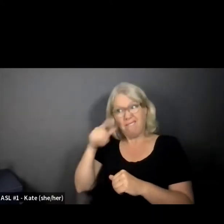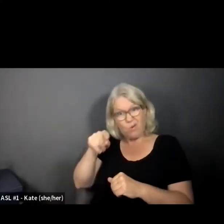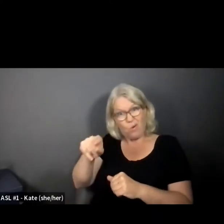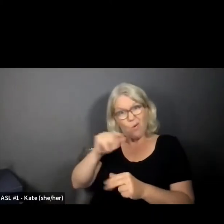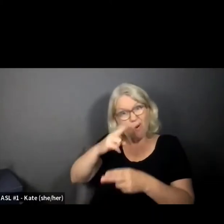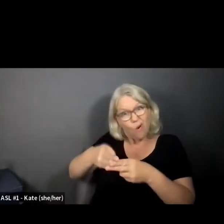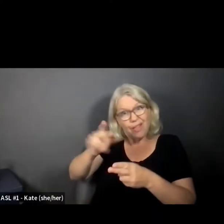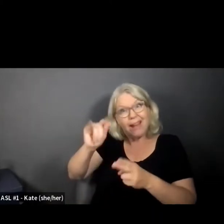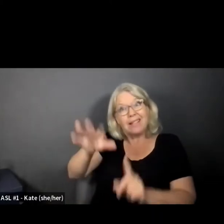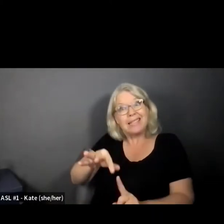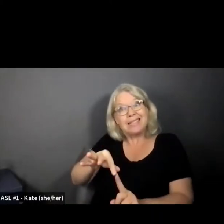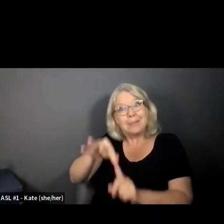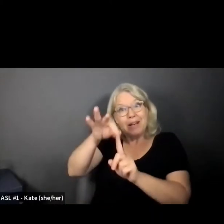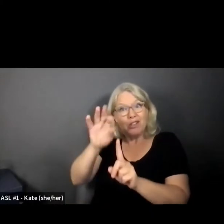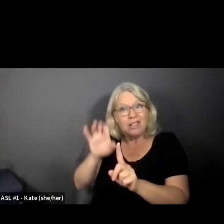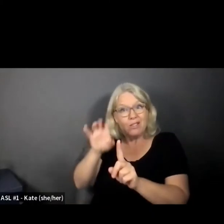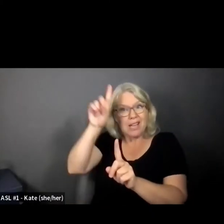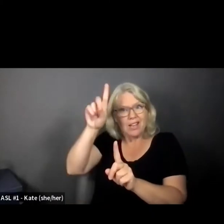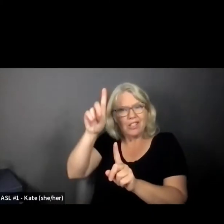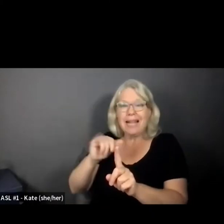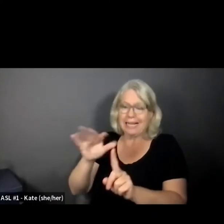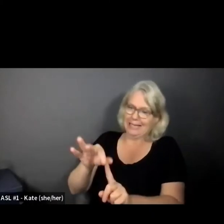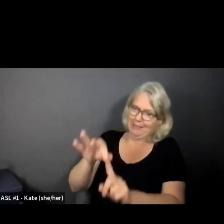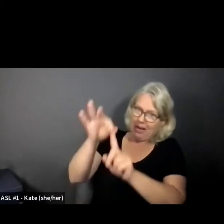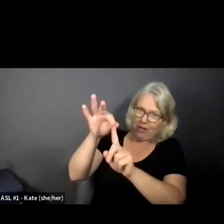IS A FICTITIOUS ARGUMENT.